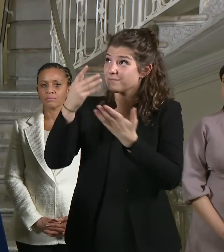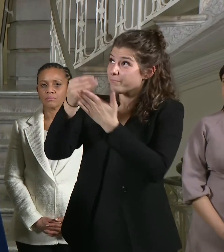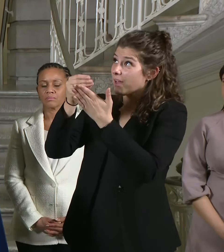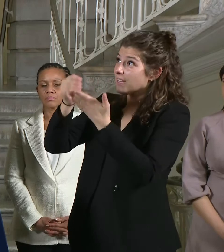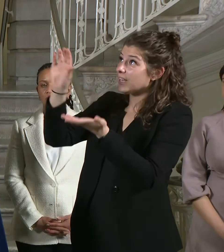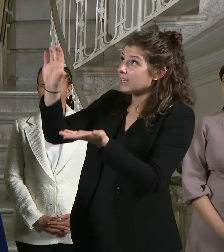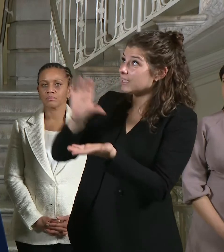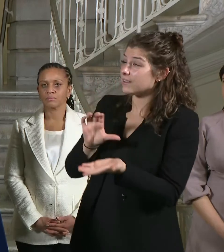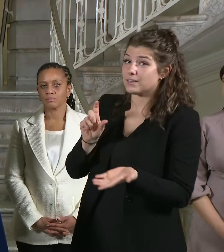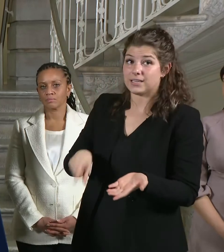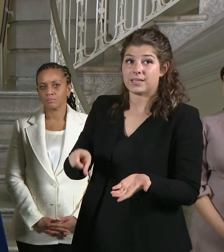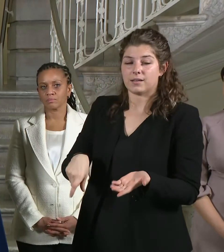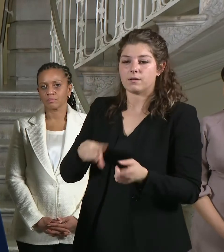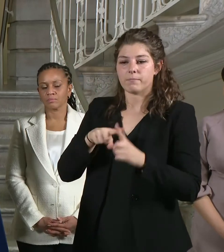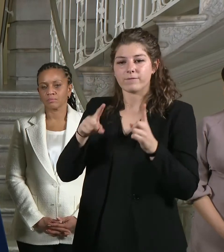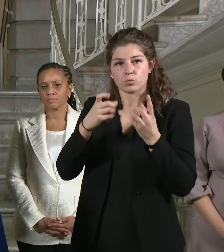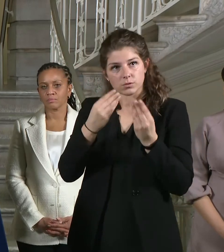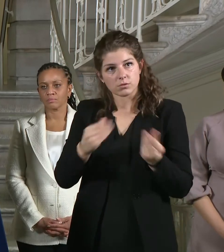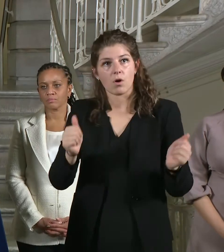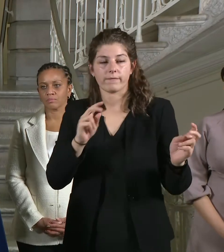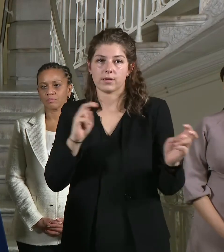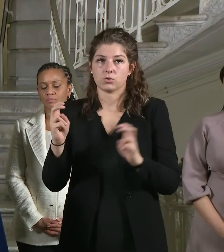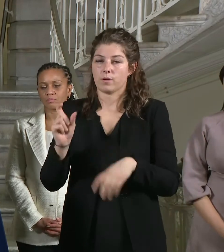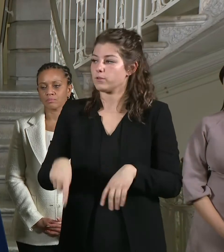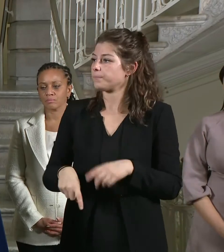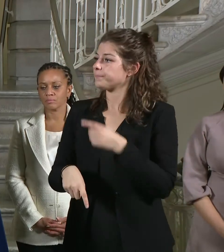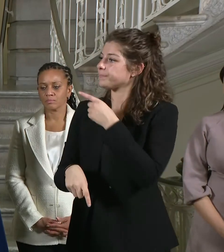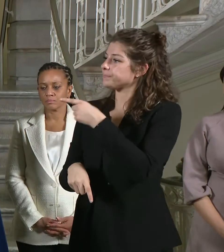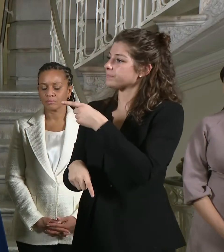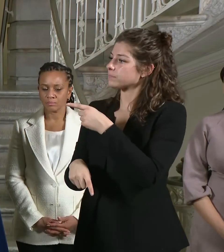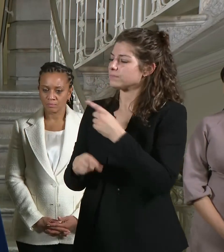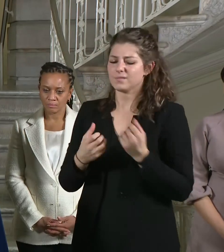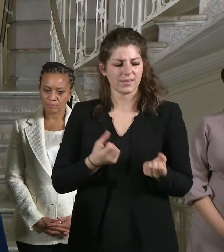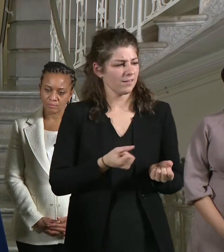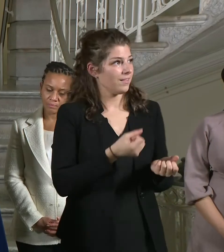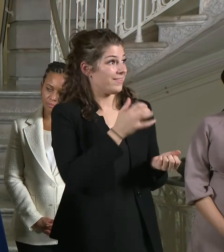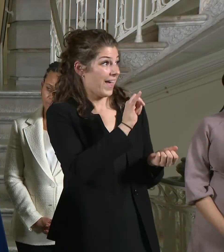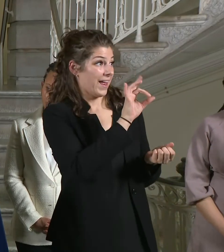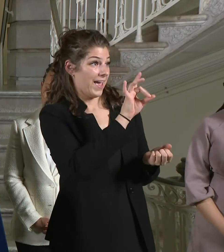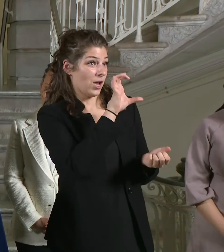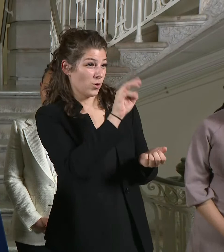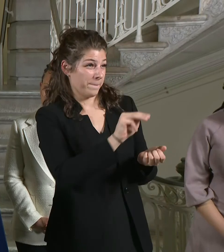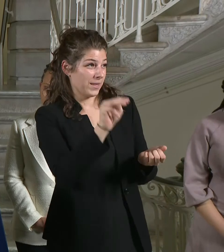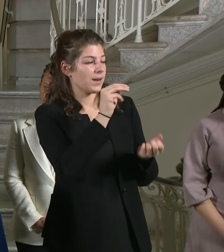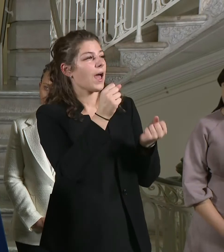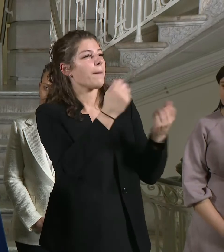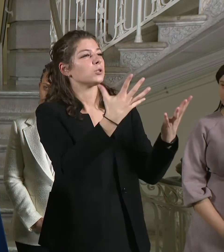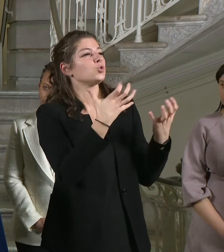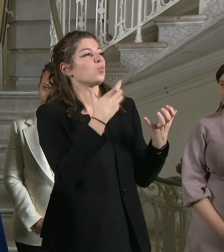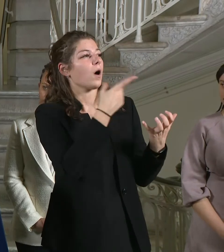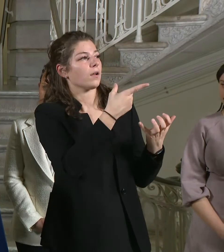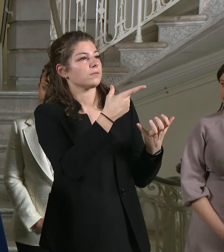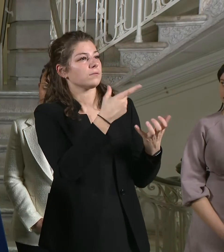FOR HOURS. THERE'S NO MORE ROOM. WE NEED TO ADJUST THIS ISSUE WE HAVE TO